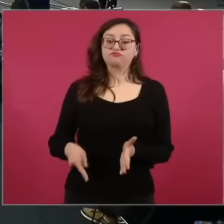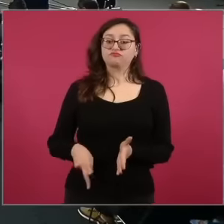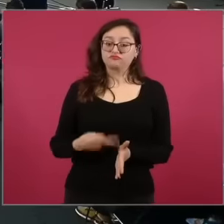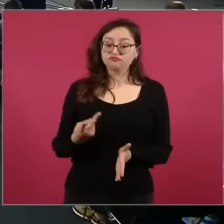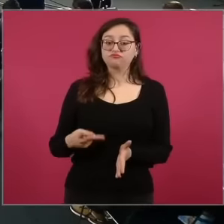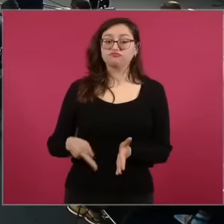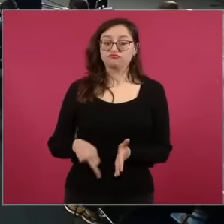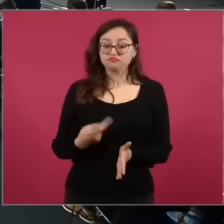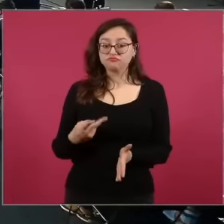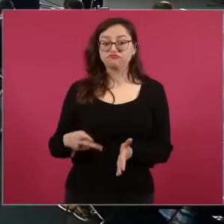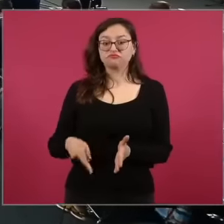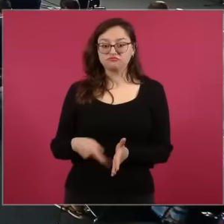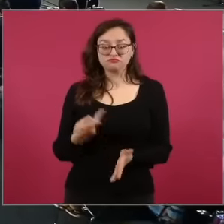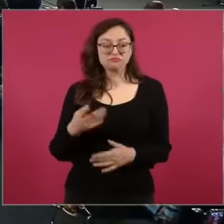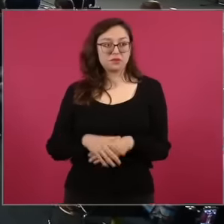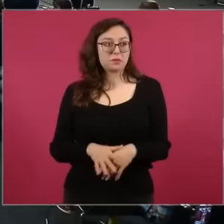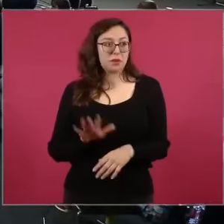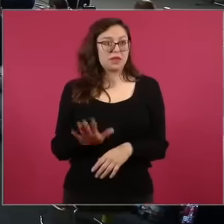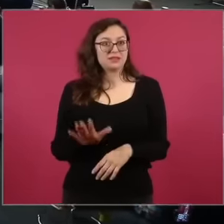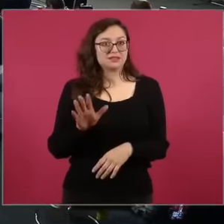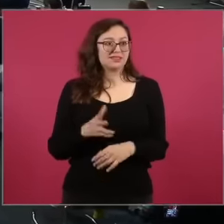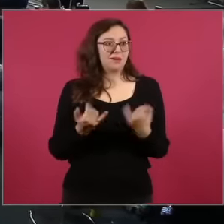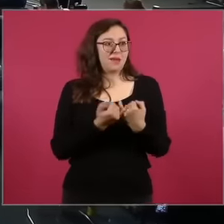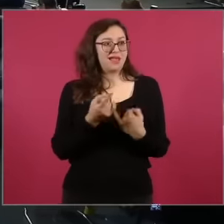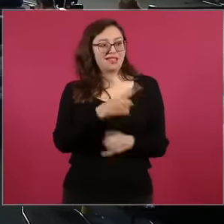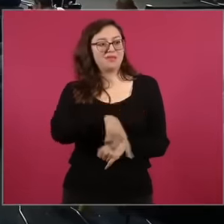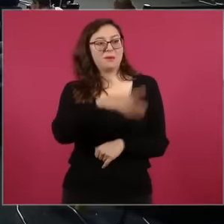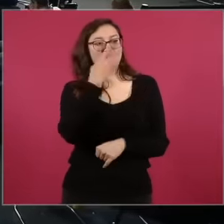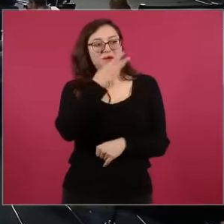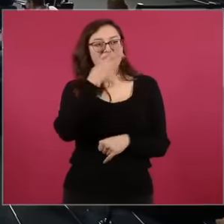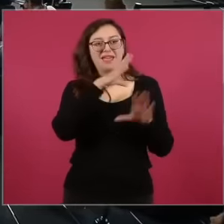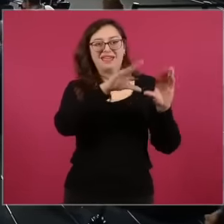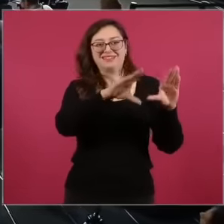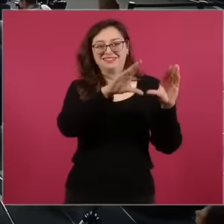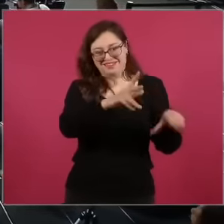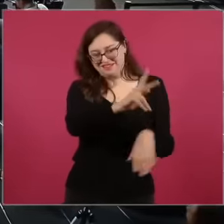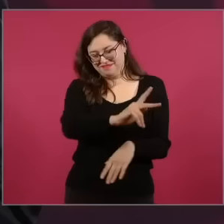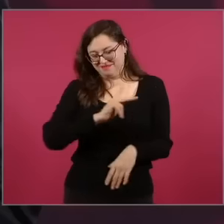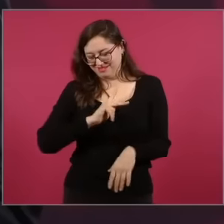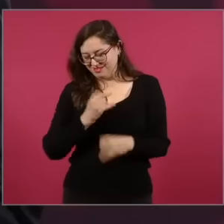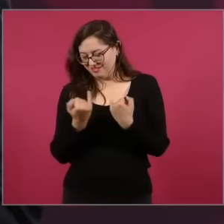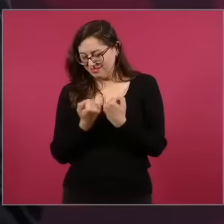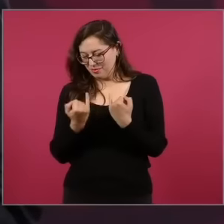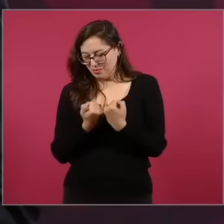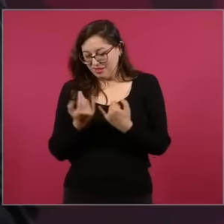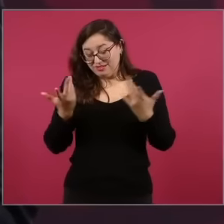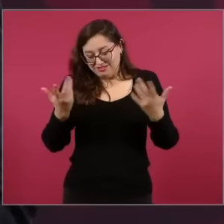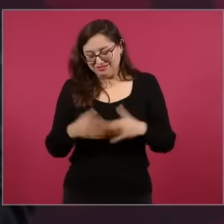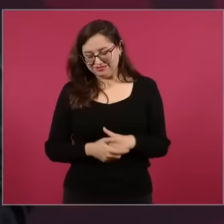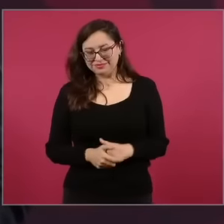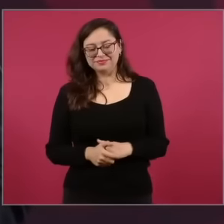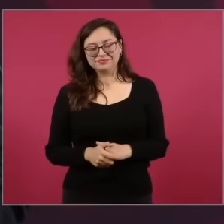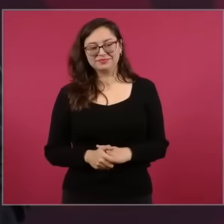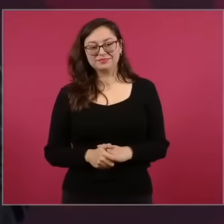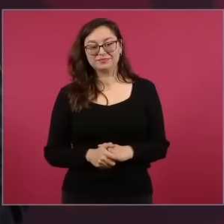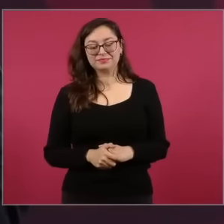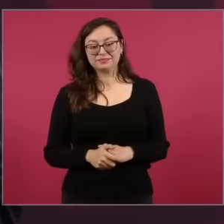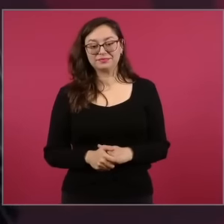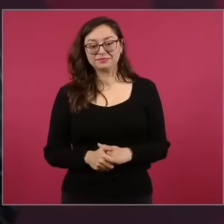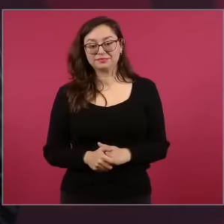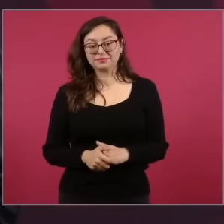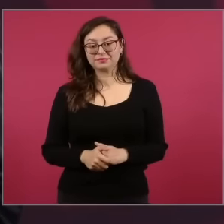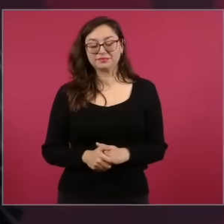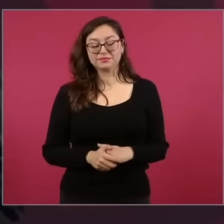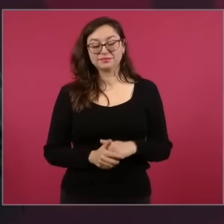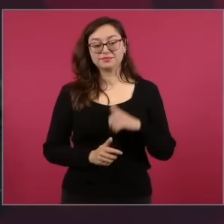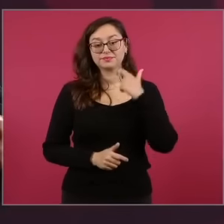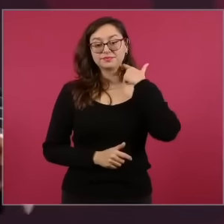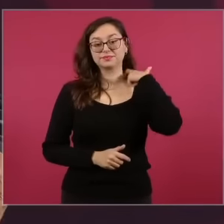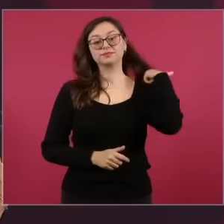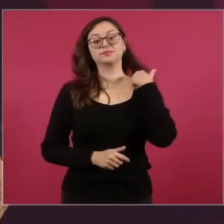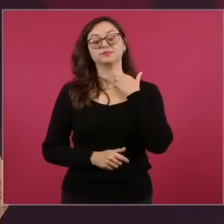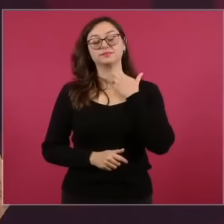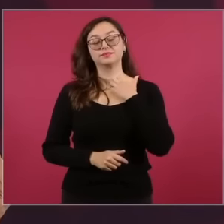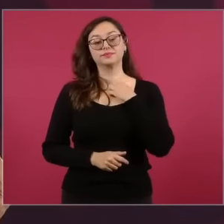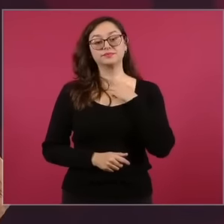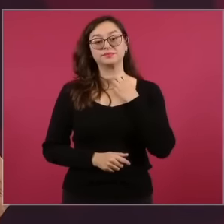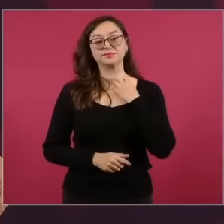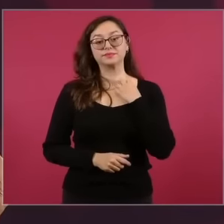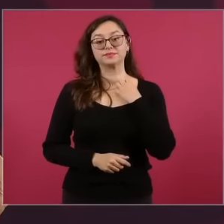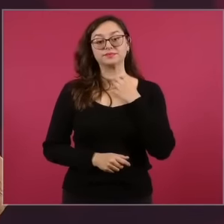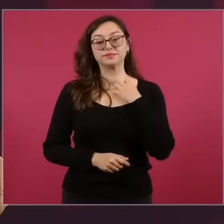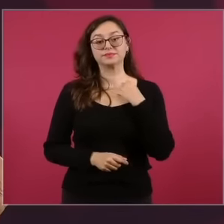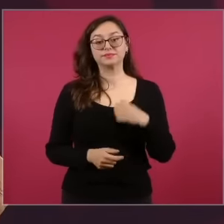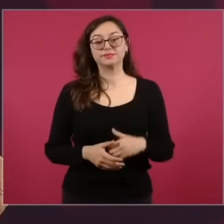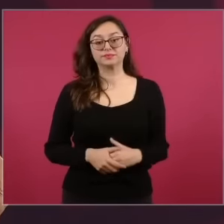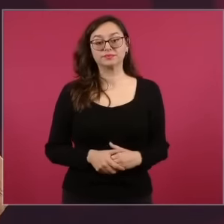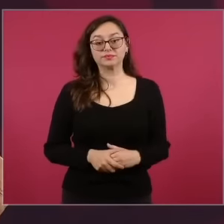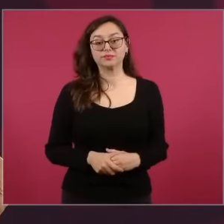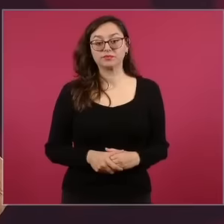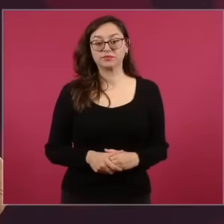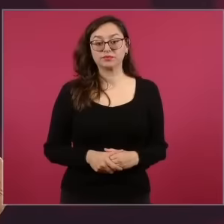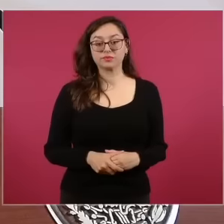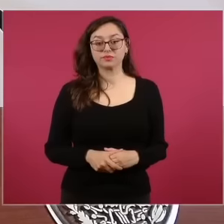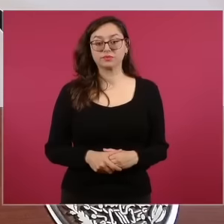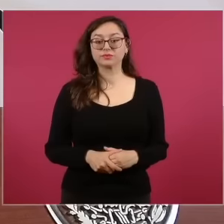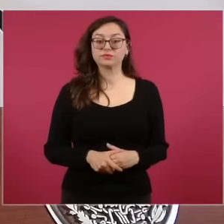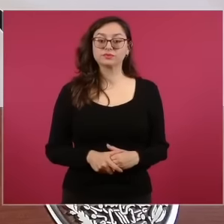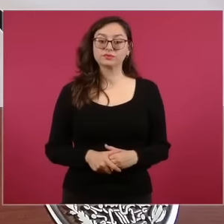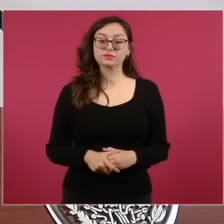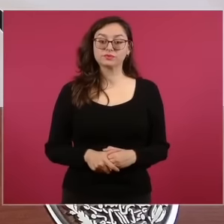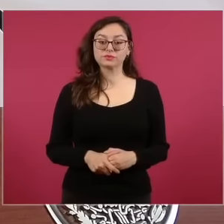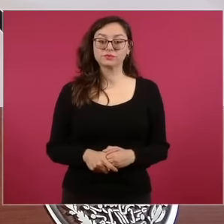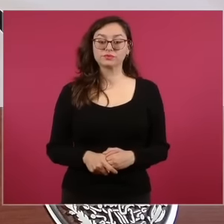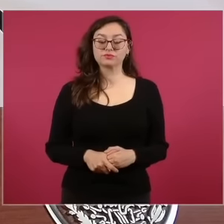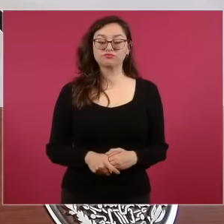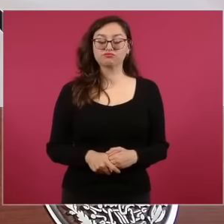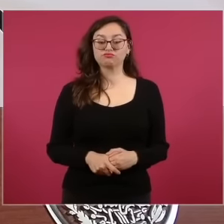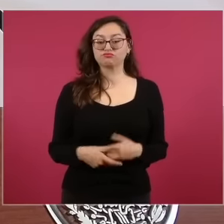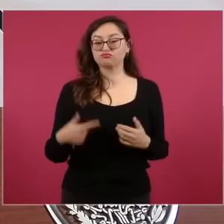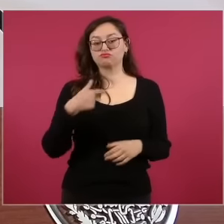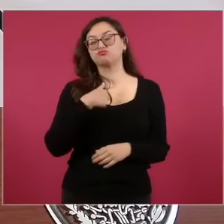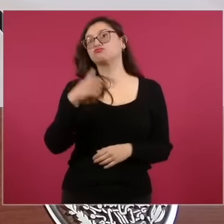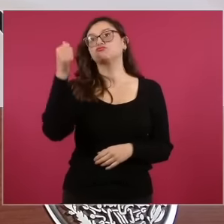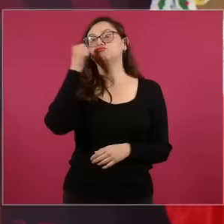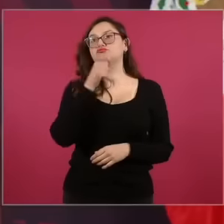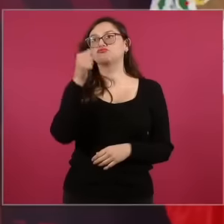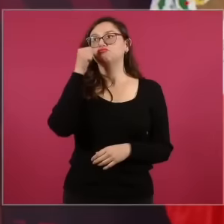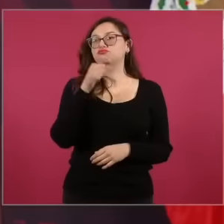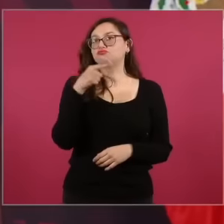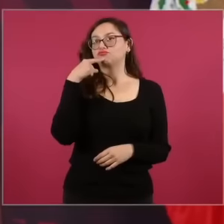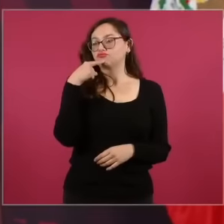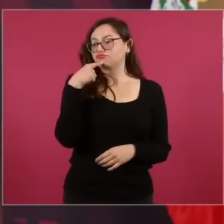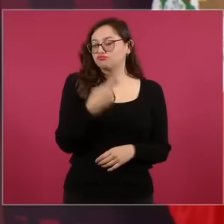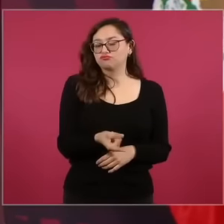preaching so eh I have always eh said that you